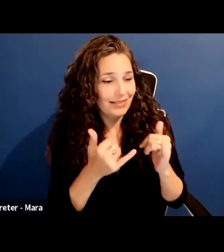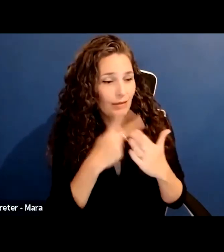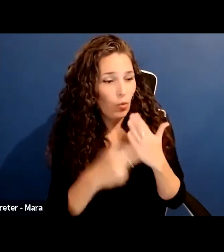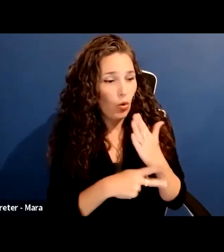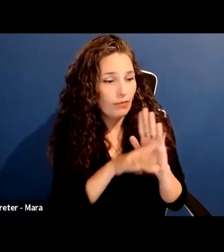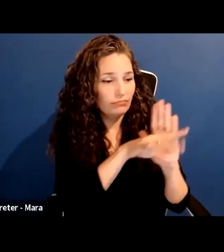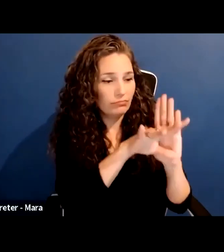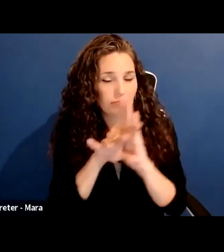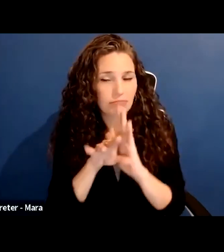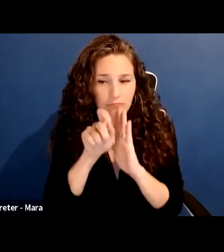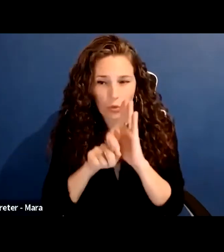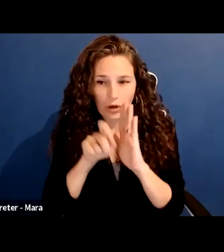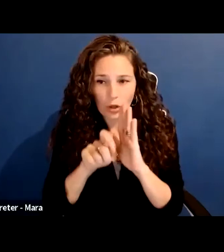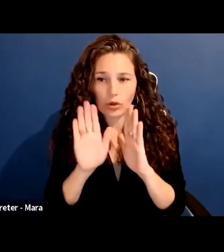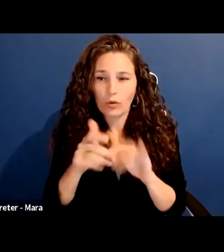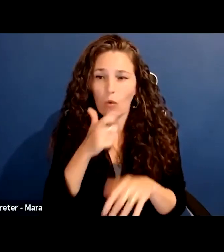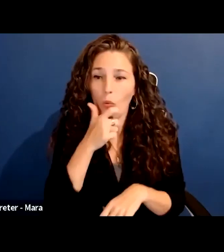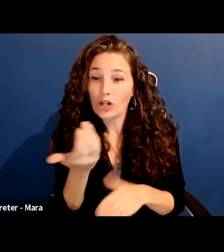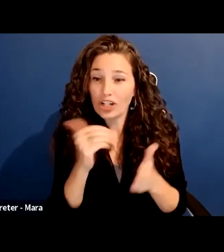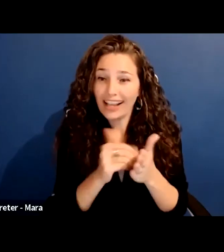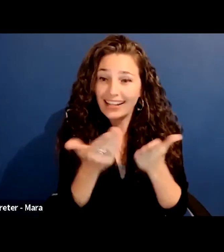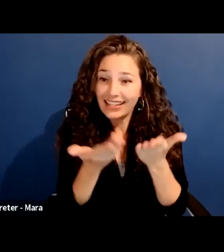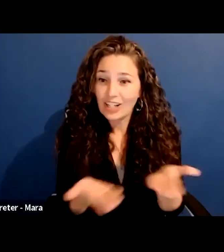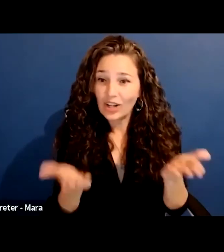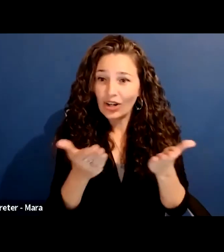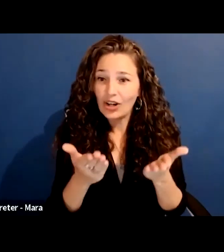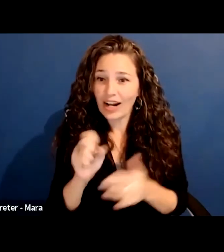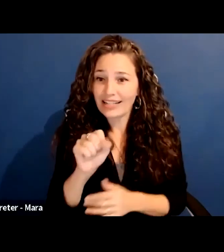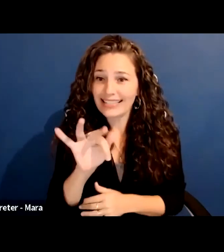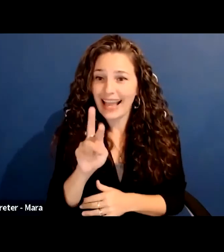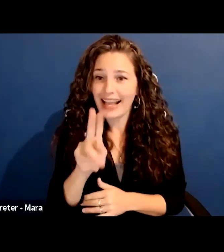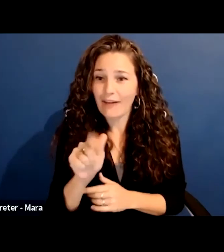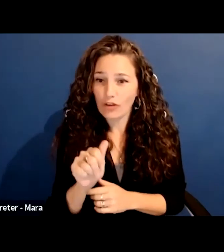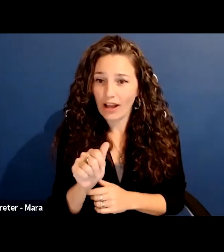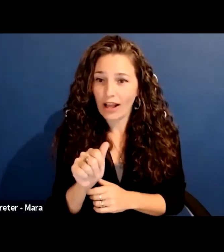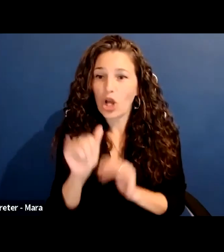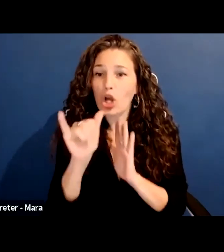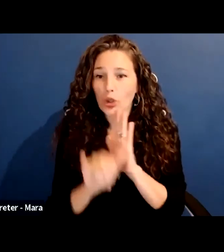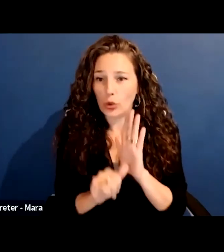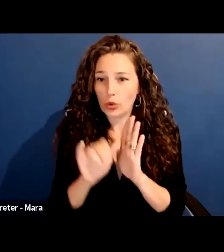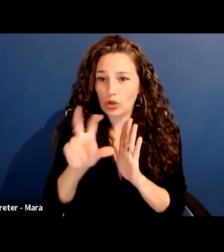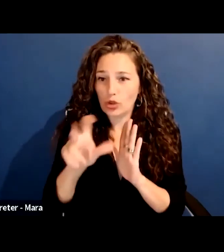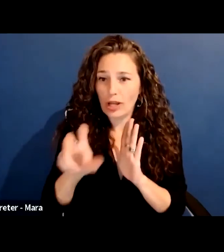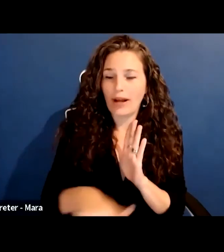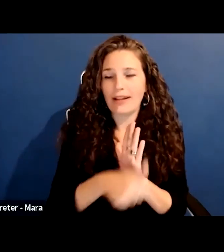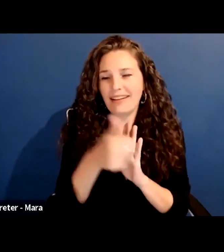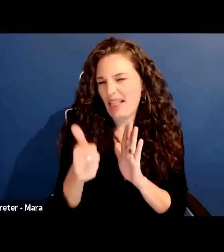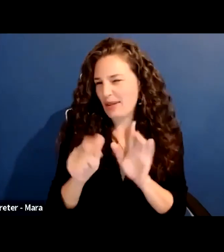and you can watch the replay right here on SAG-AFTRAs YouTube channel, along with all of our other great content.